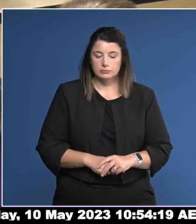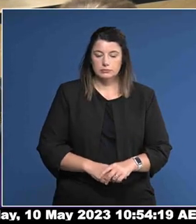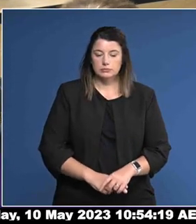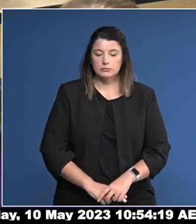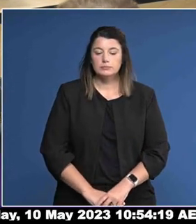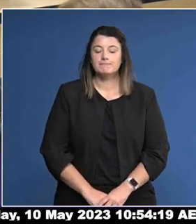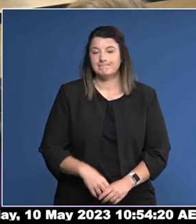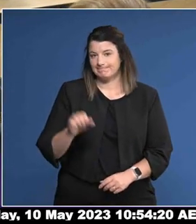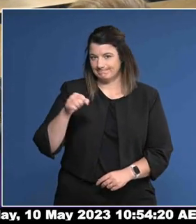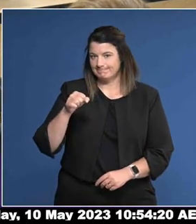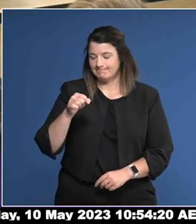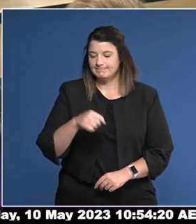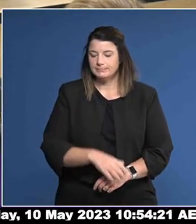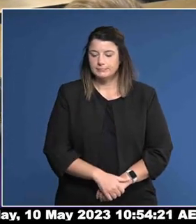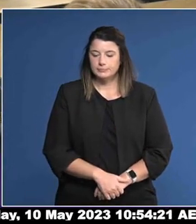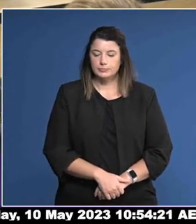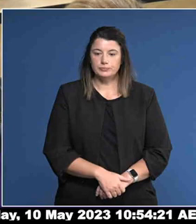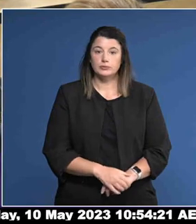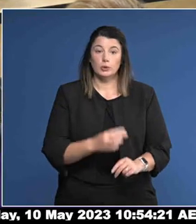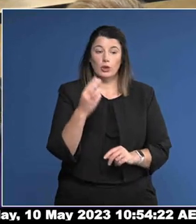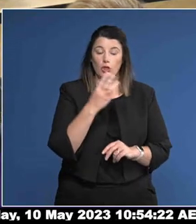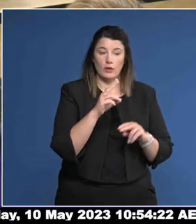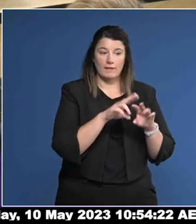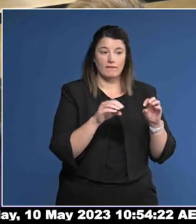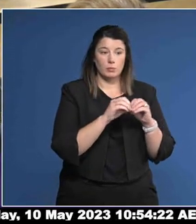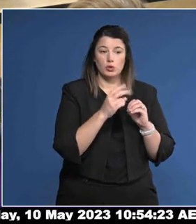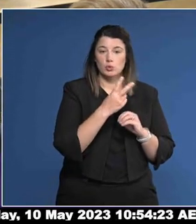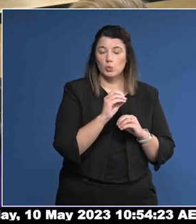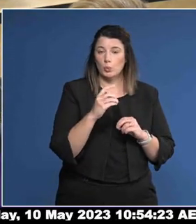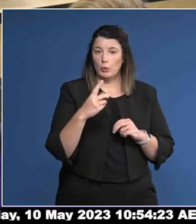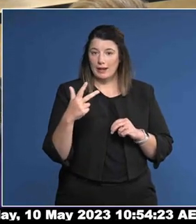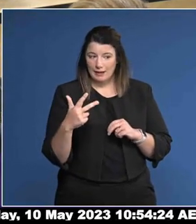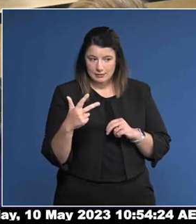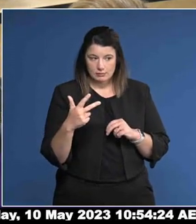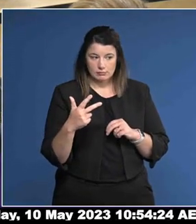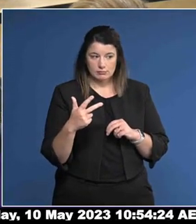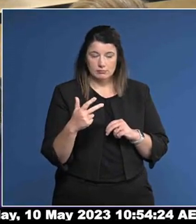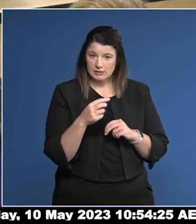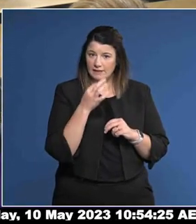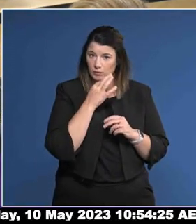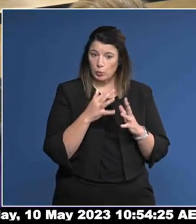Yes. MS MAHONY: So 13 February 2018, that is a couple of weeks after school has commenced;